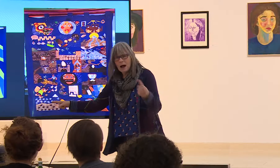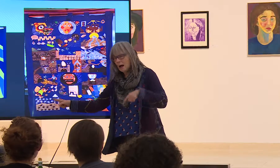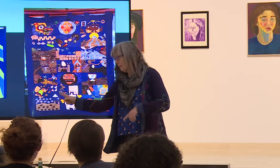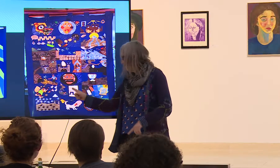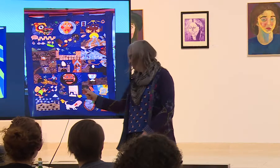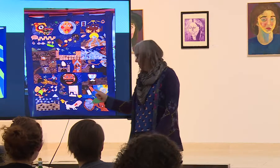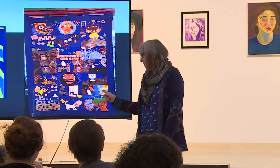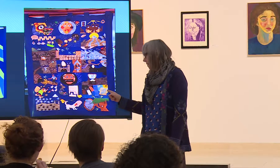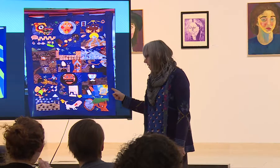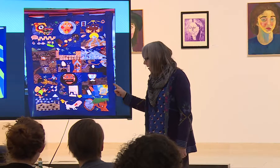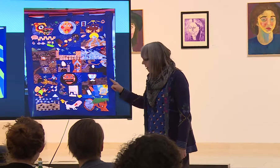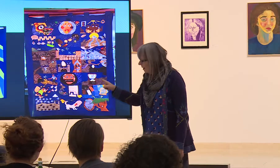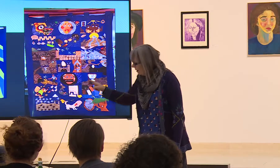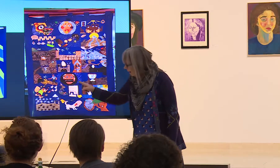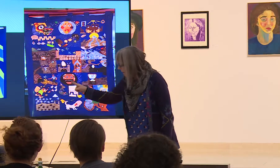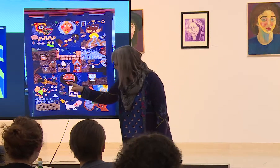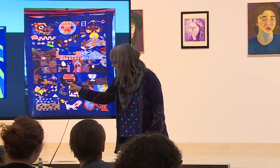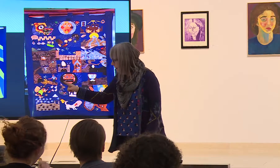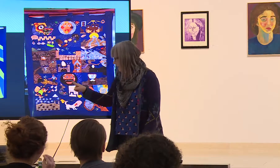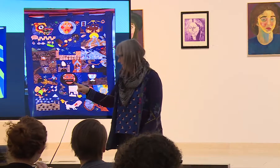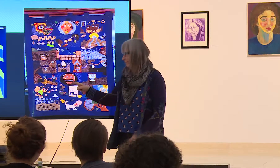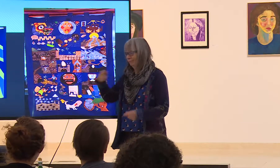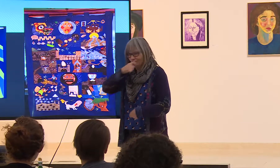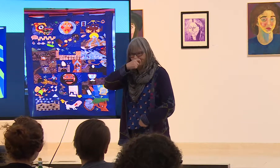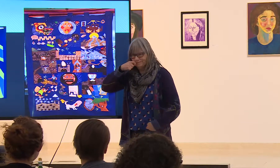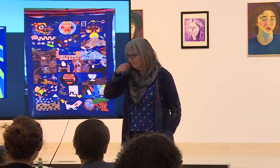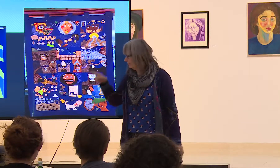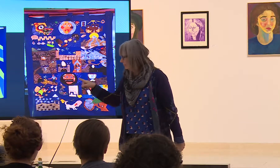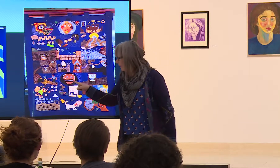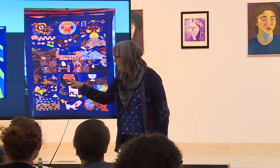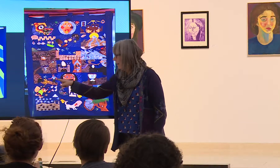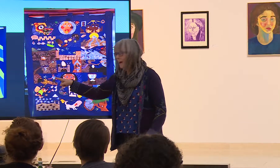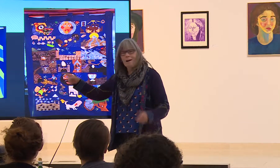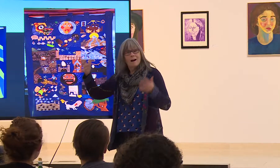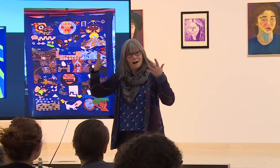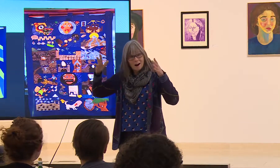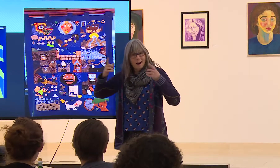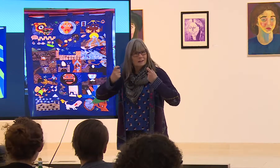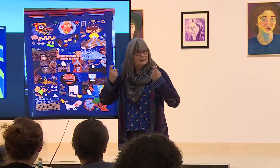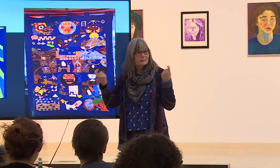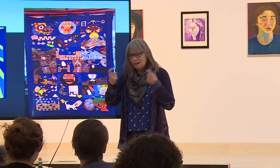and tried to create a pattern or a story with all of these patches, a journey really did come together.